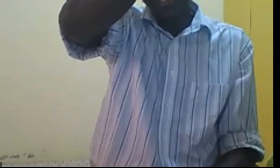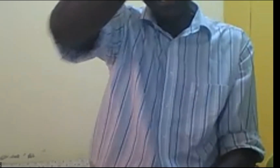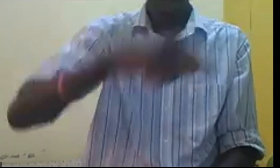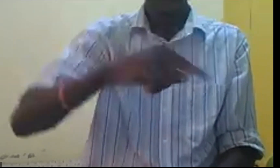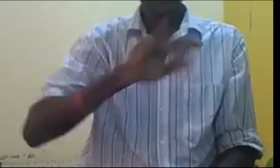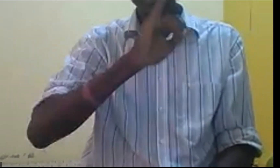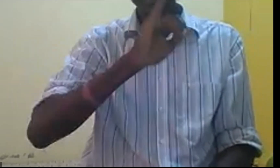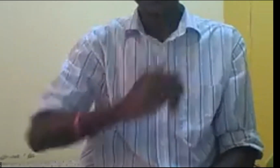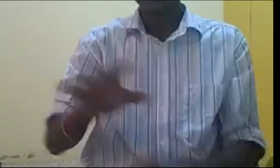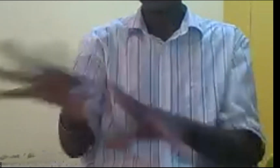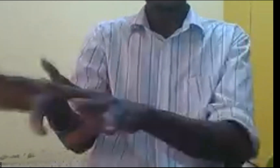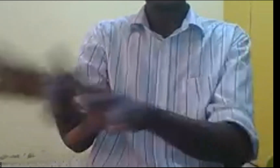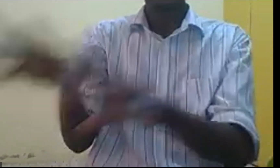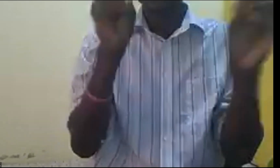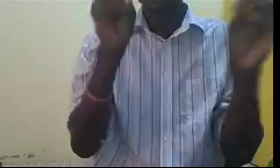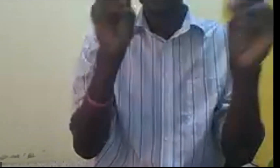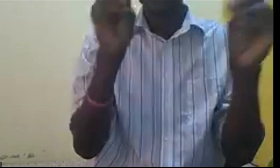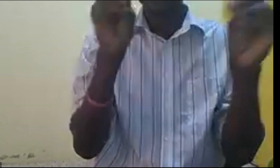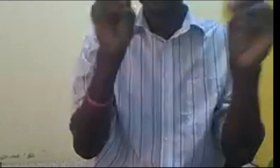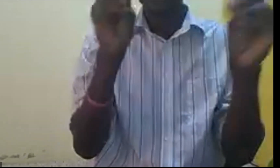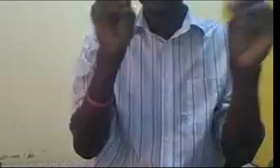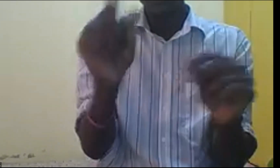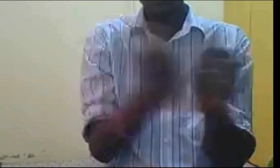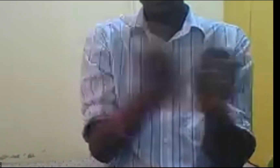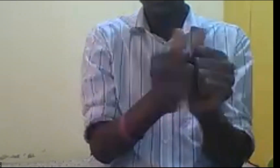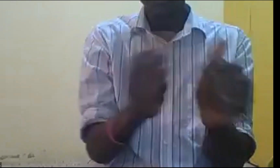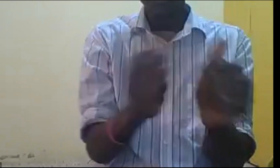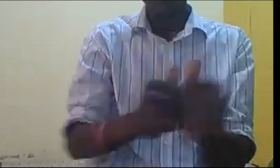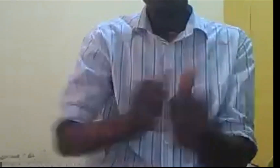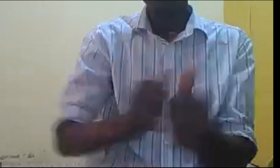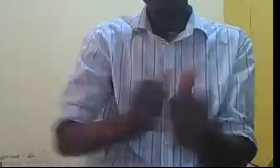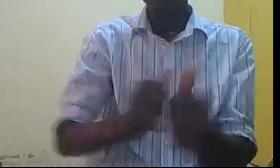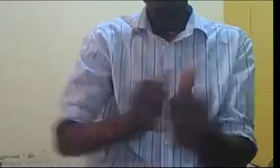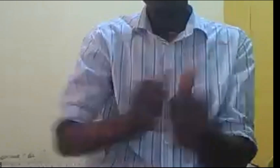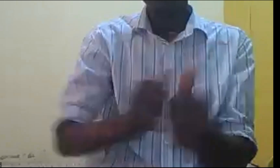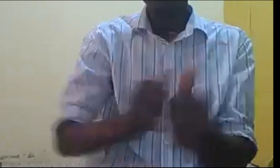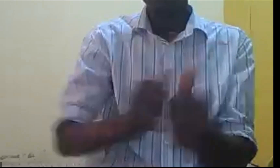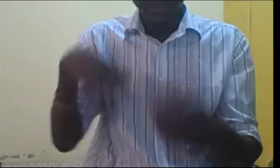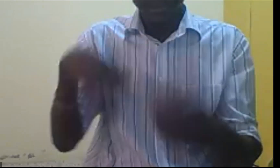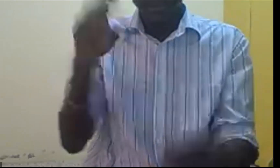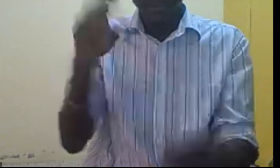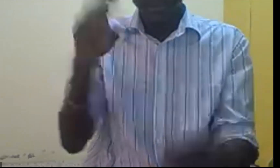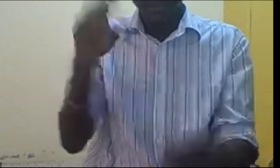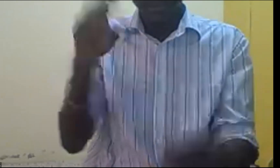But thank you very much, everybody. God bless you all!